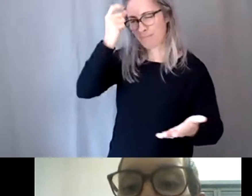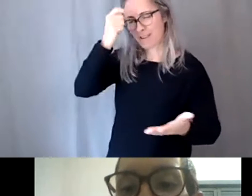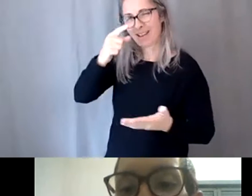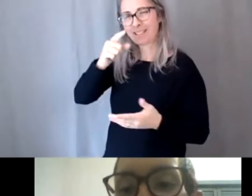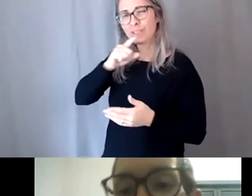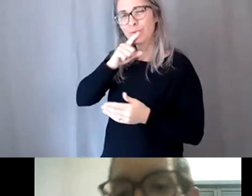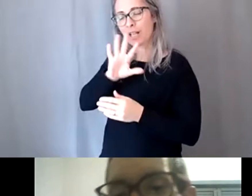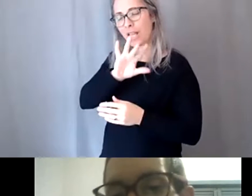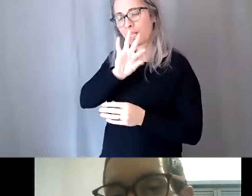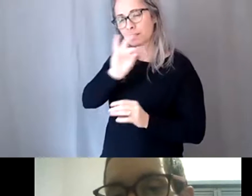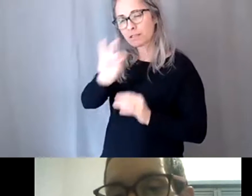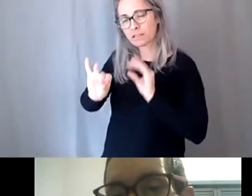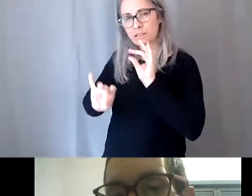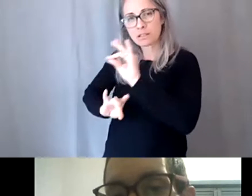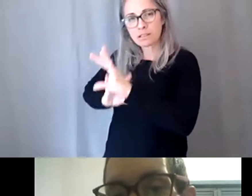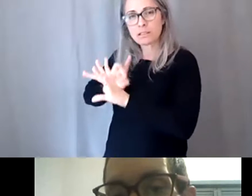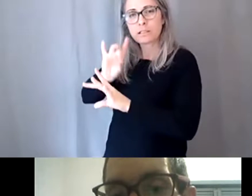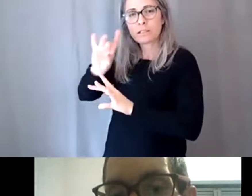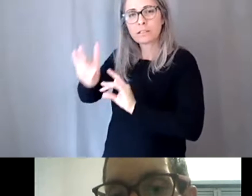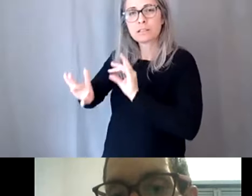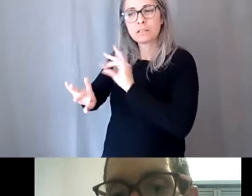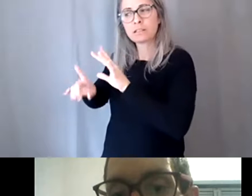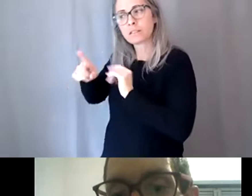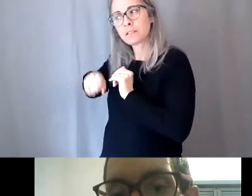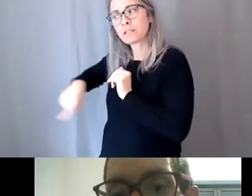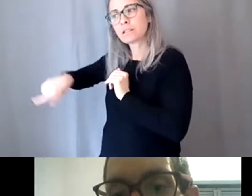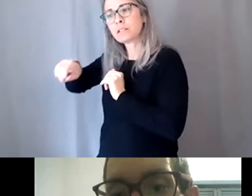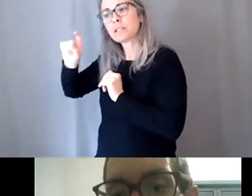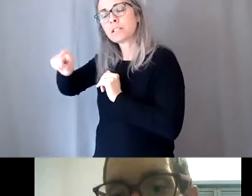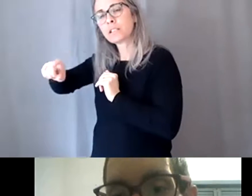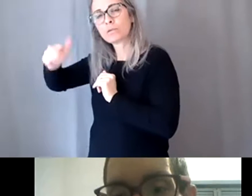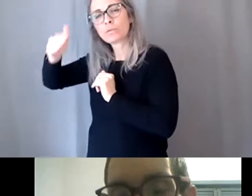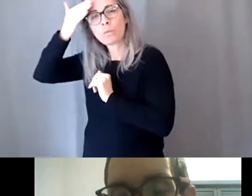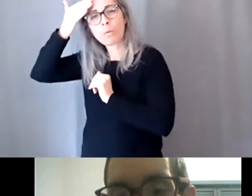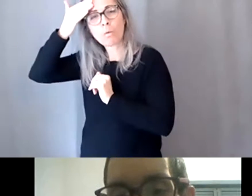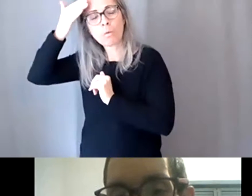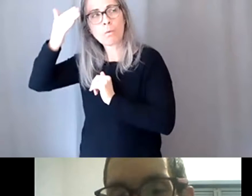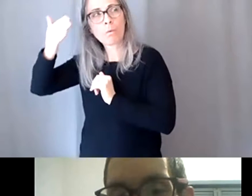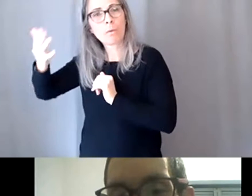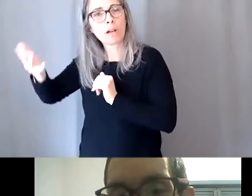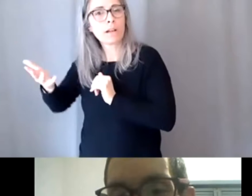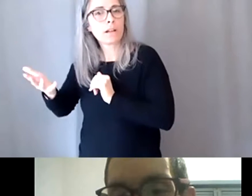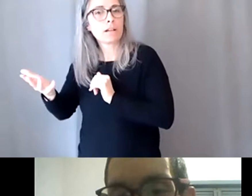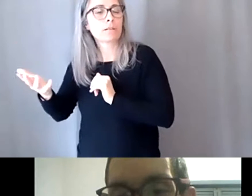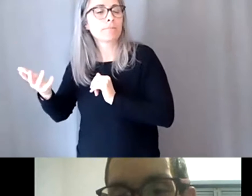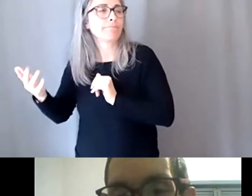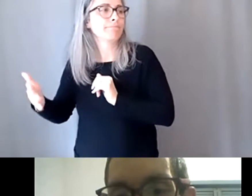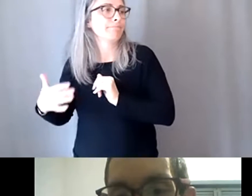to you know be aware that people might be you know